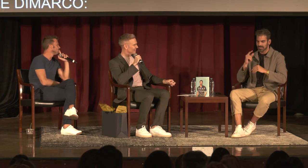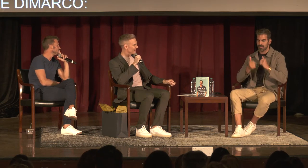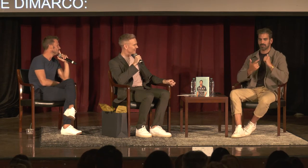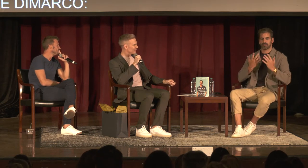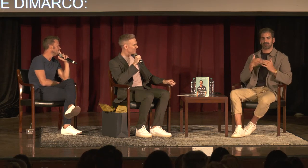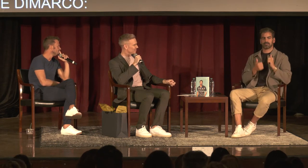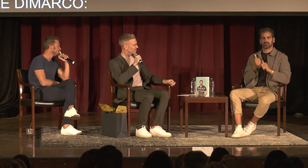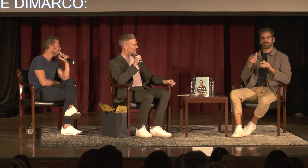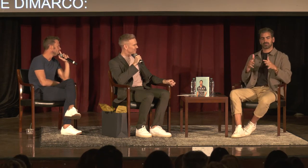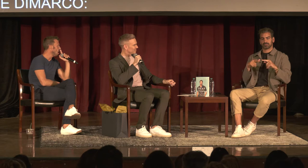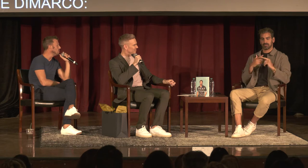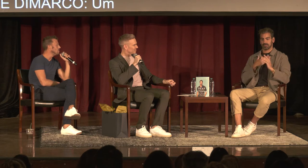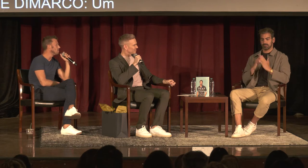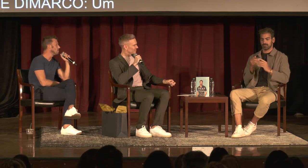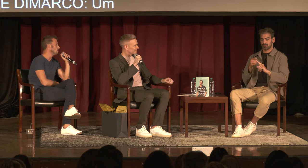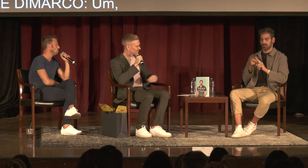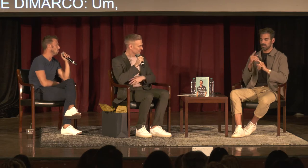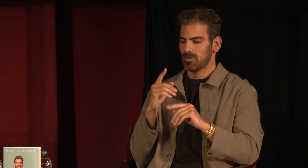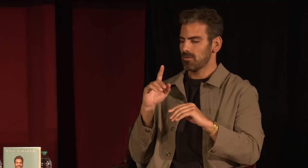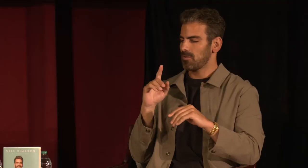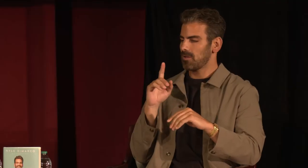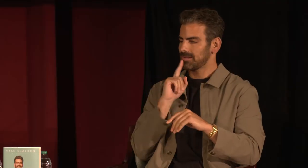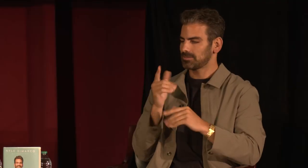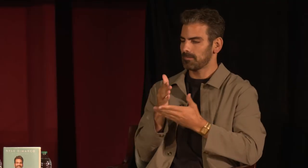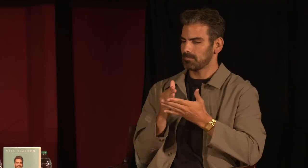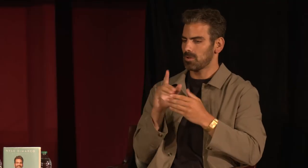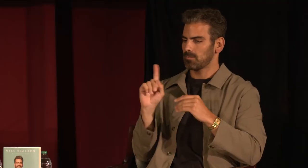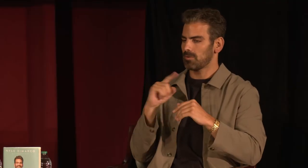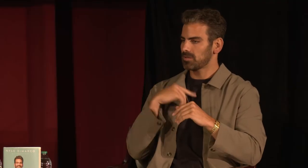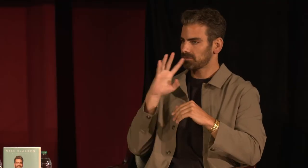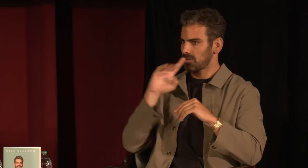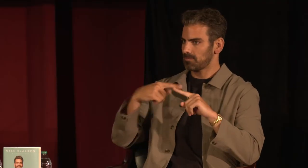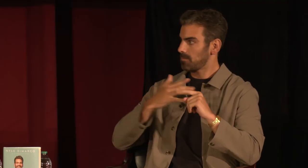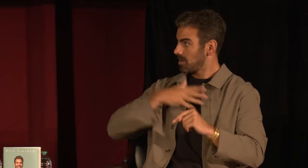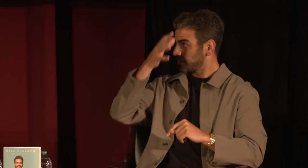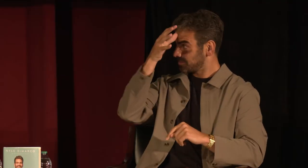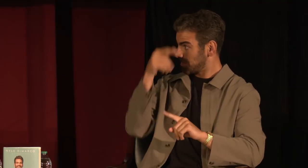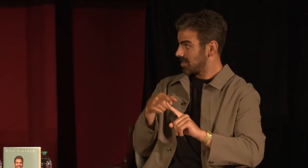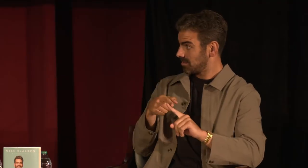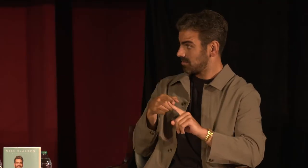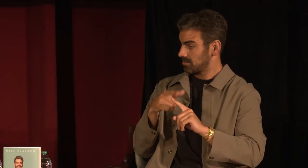Um- I would say the thing that was maybe the most nerve-racking was specifically the part that I